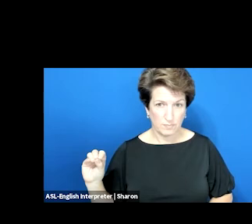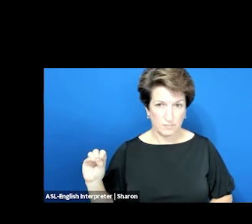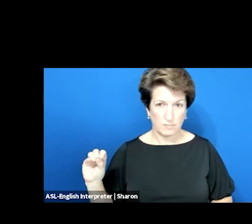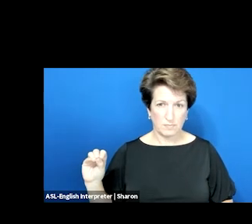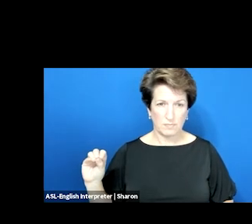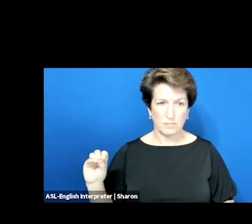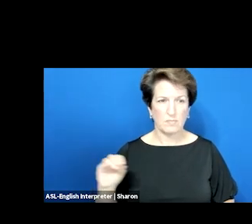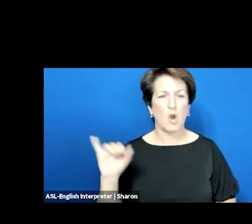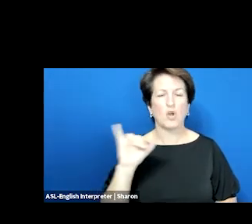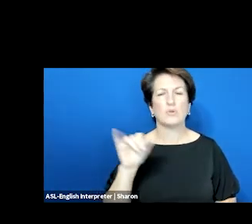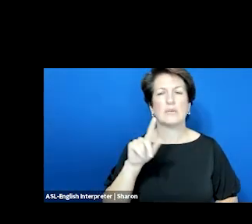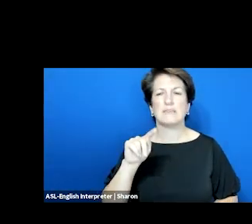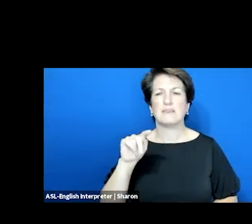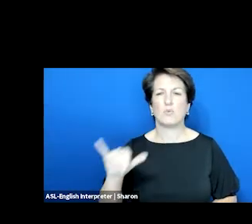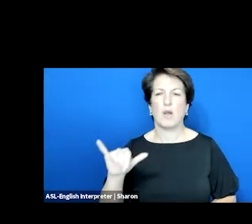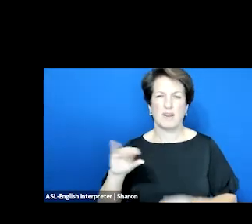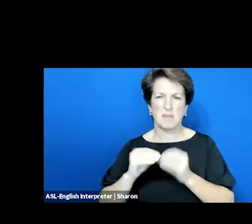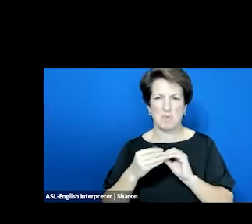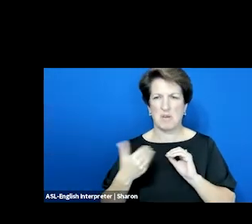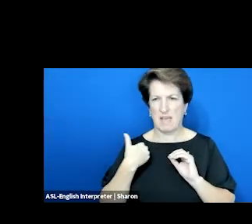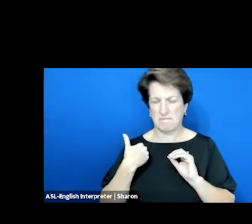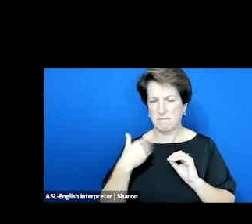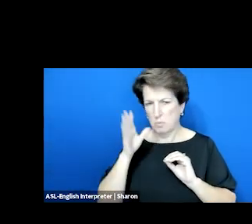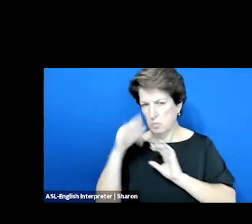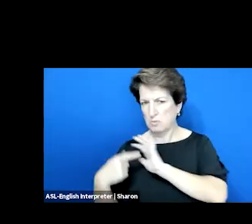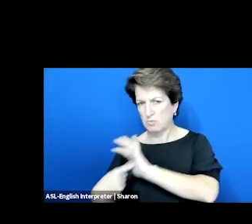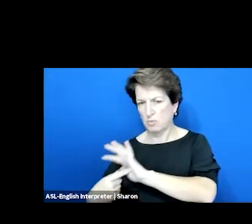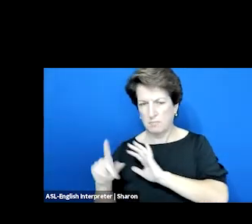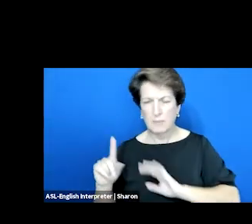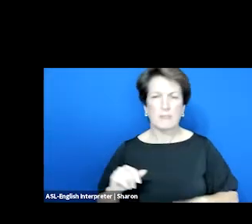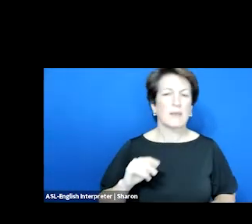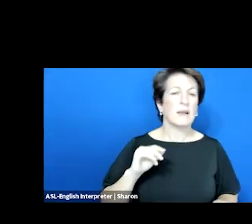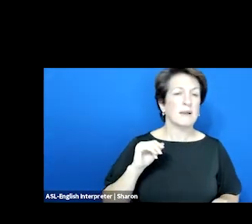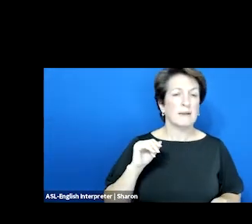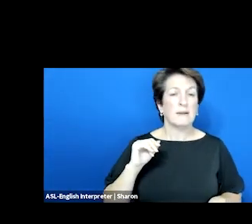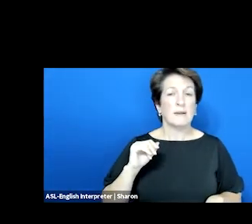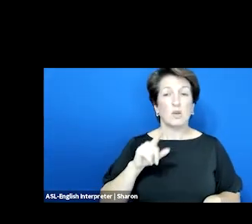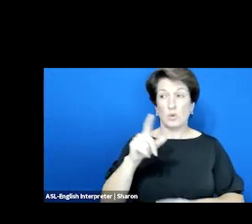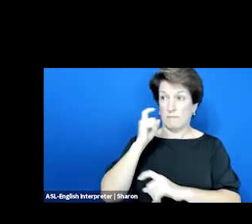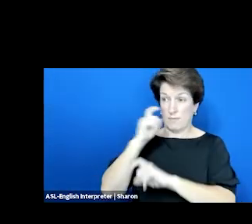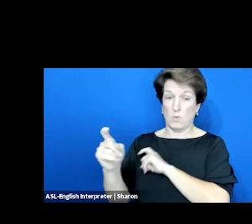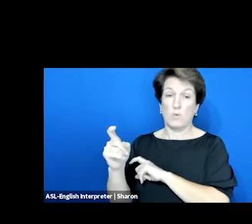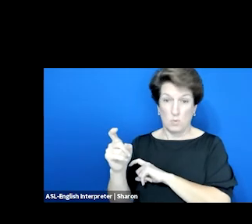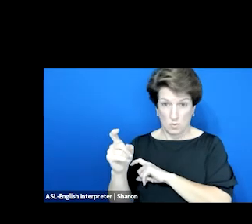phone, I have a red and white health card so I couldn't do it online.